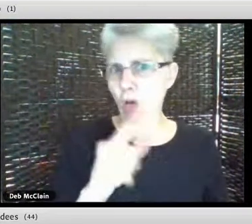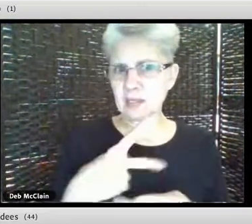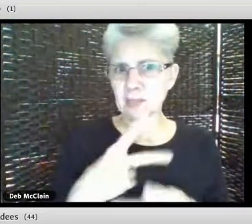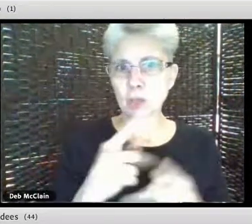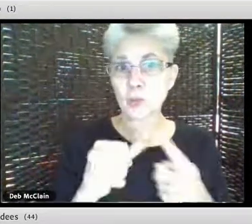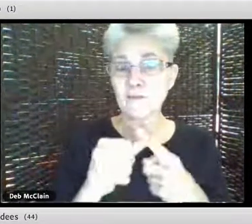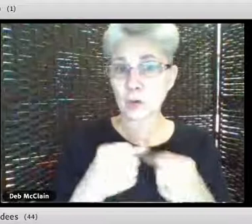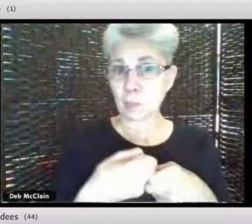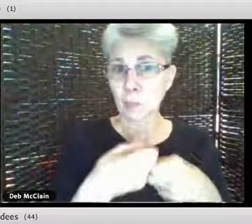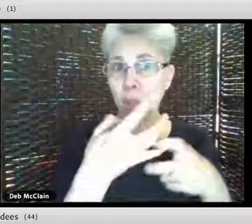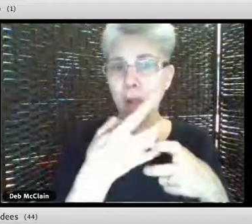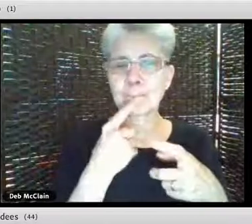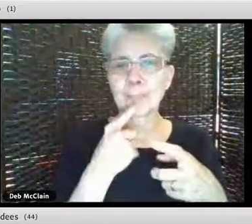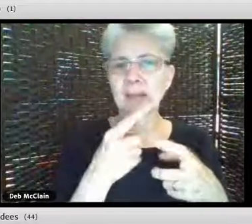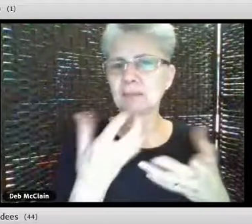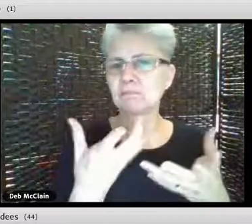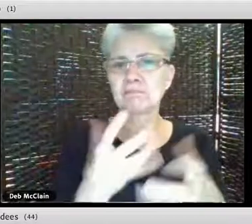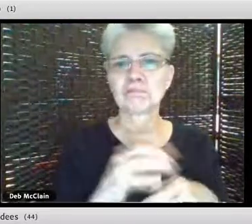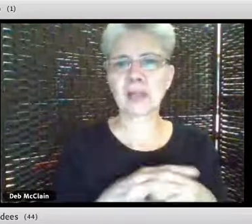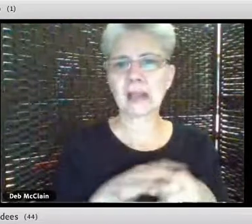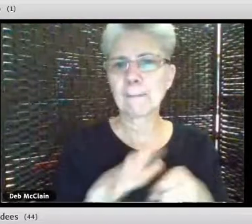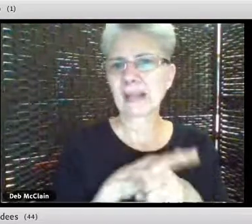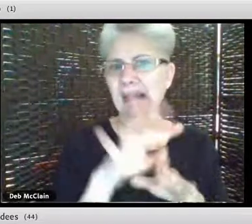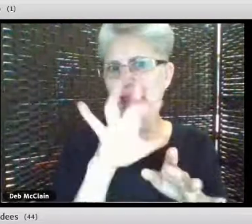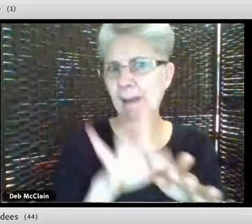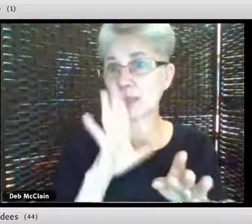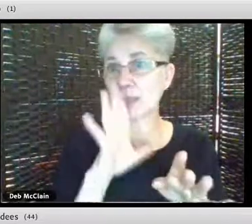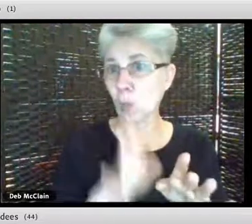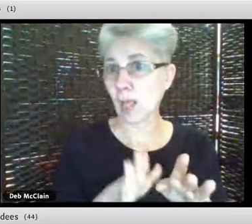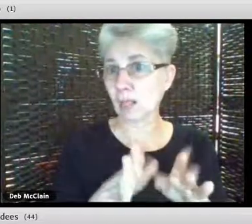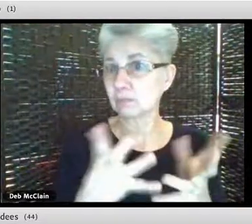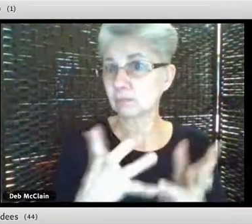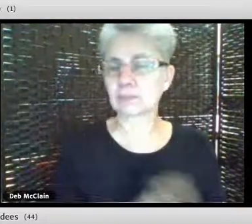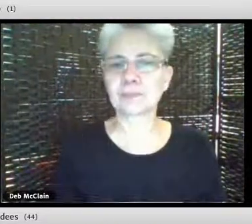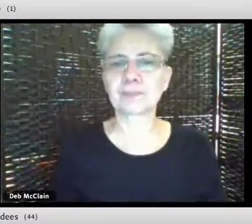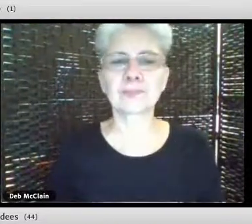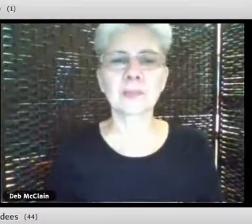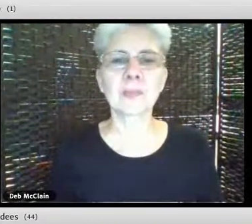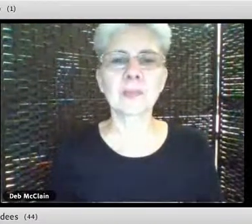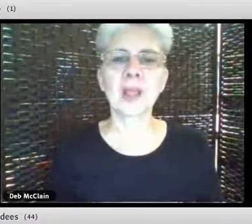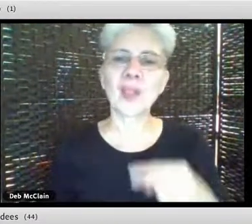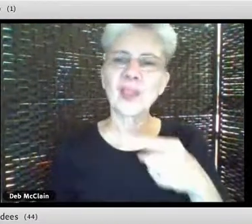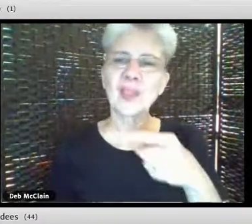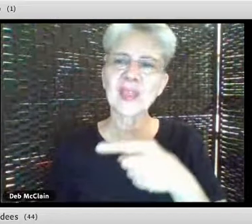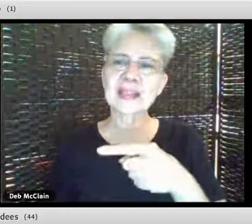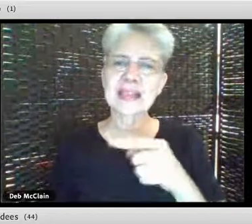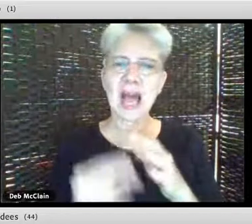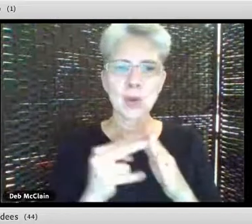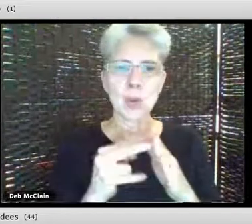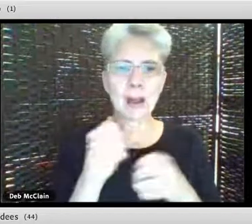and again, like I said, with a lot of these products, when you first go there, it's going to be completely empty.